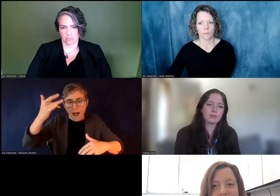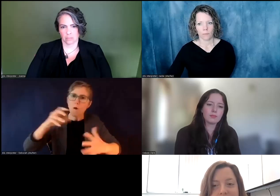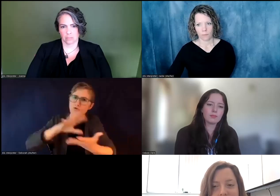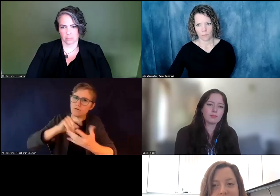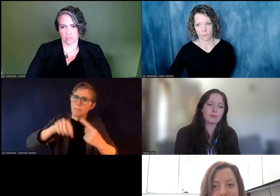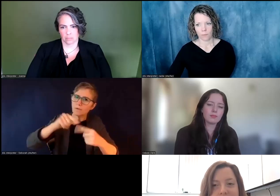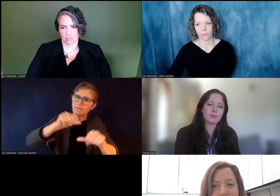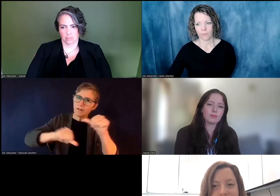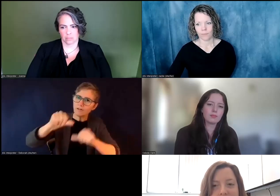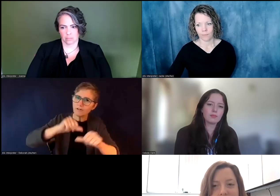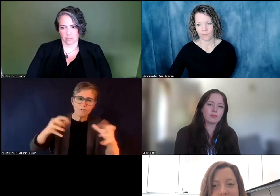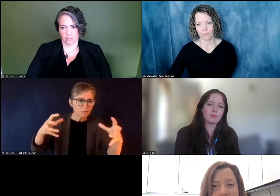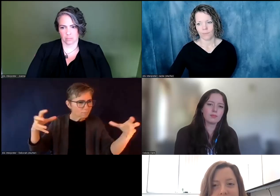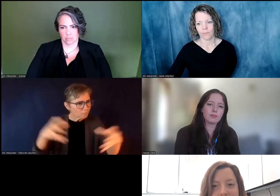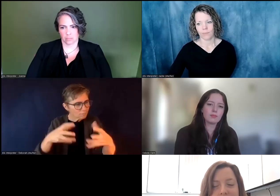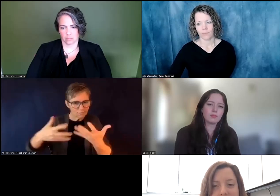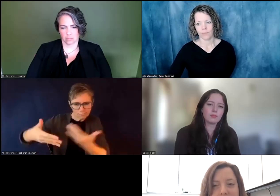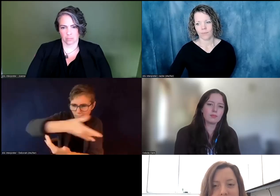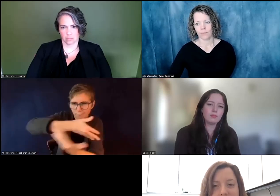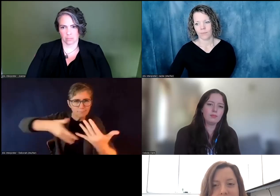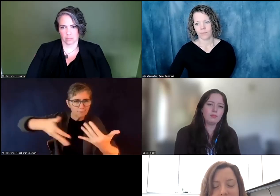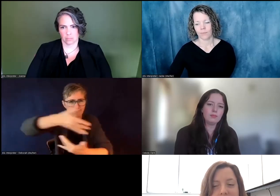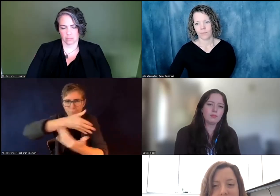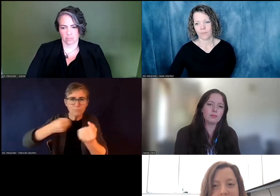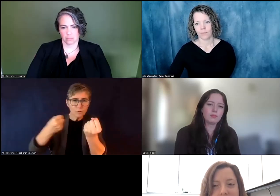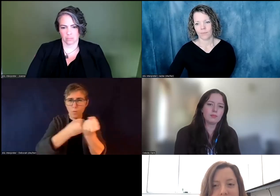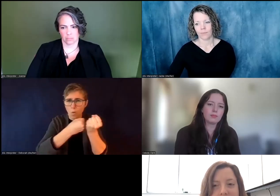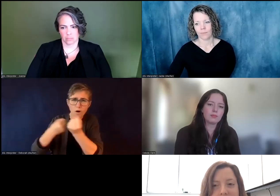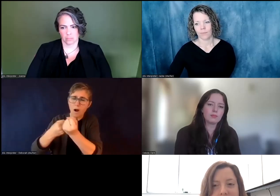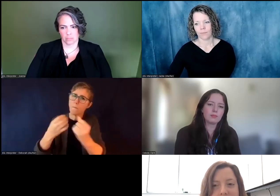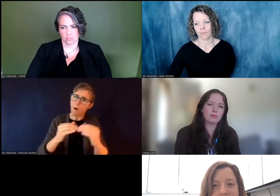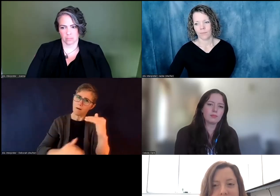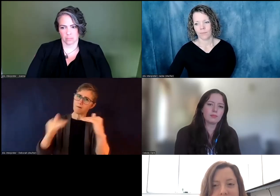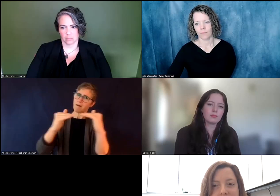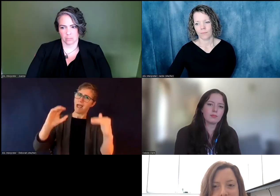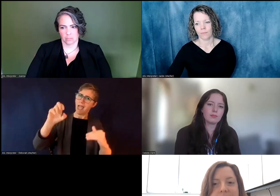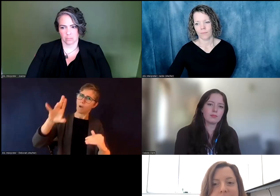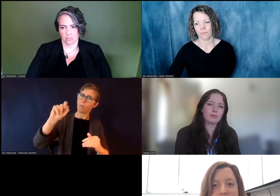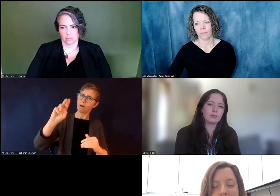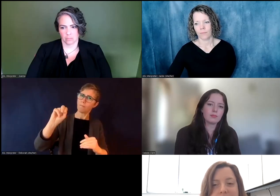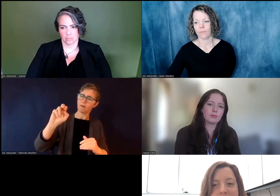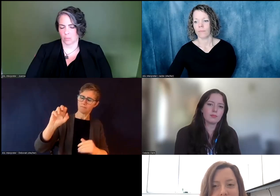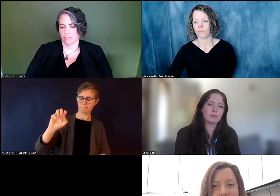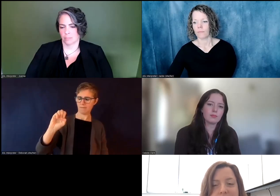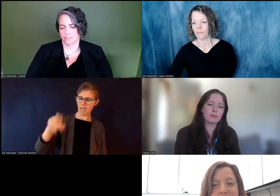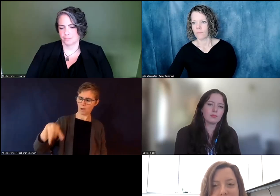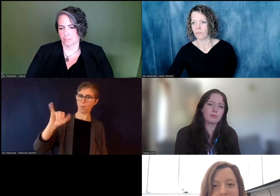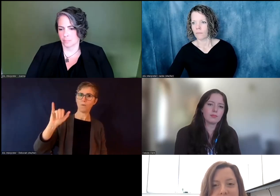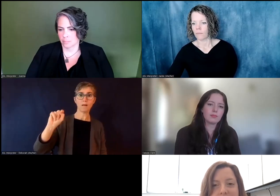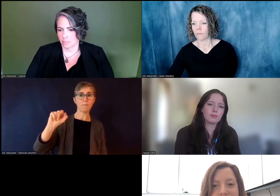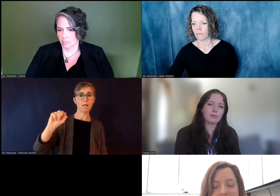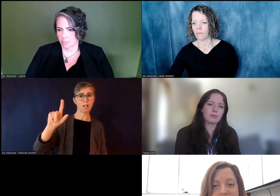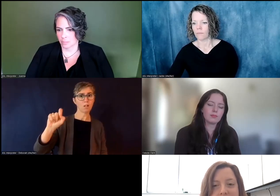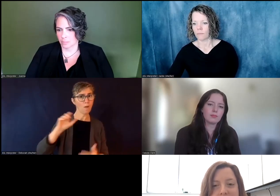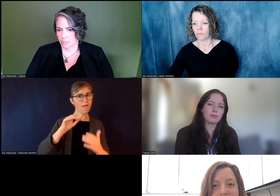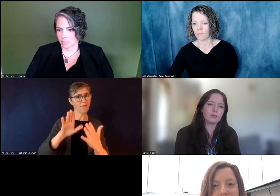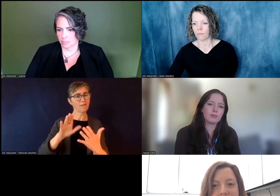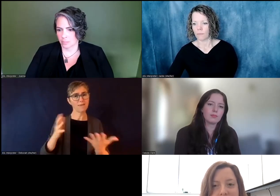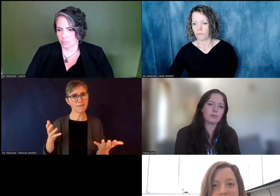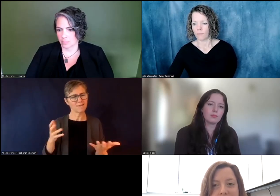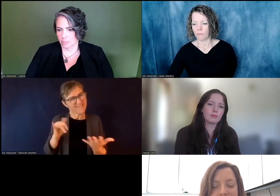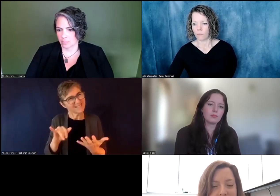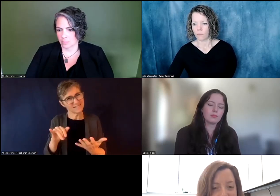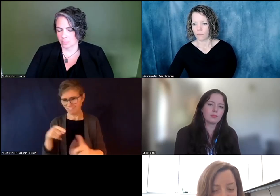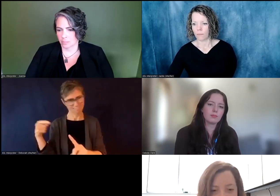they can support people in a more equitable way. And that's the way to do it. Thank you,